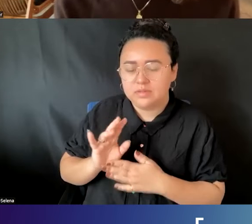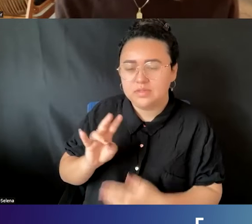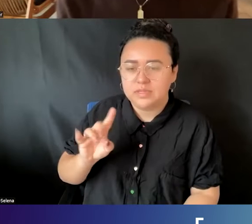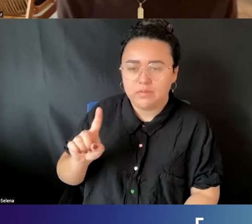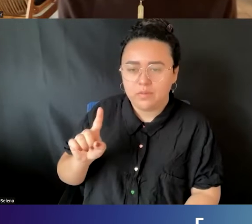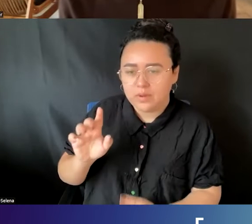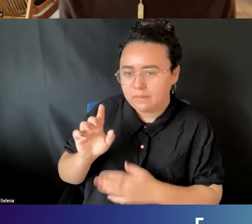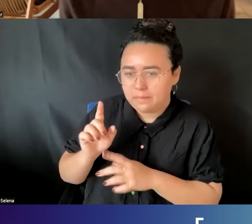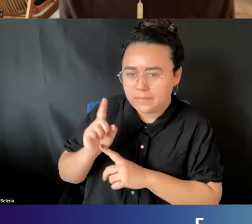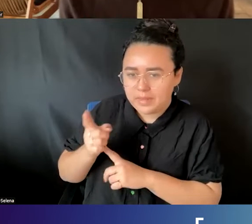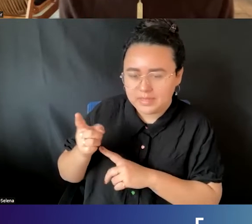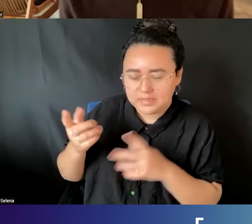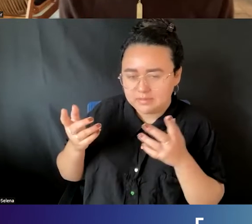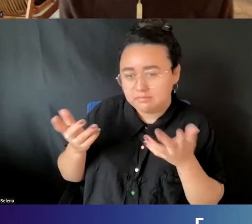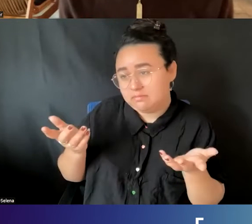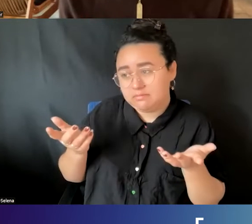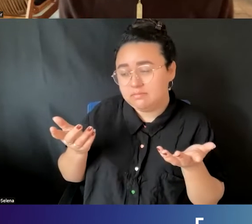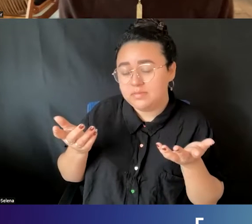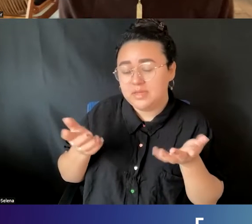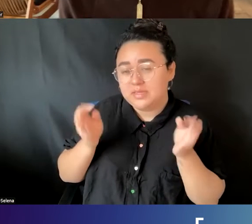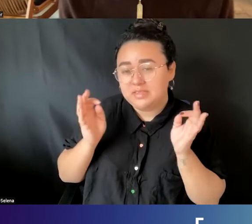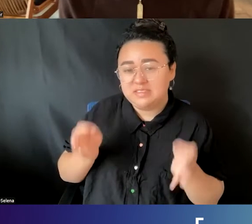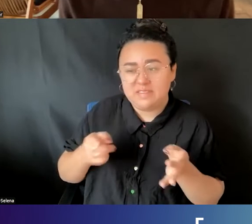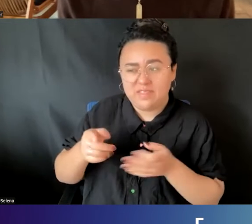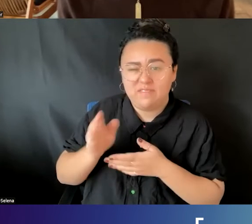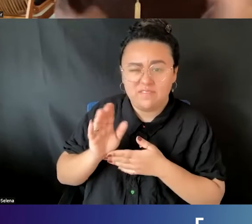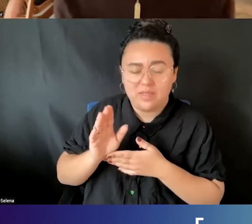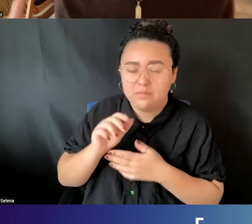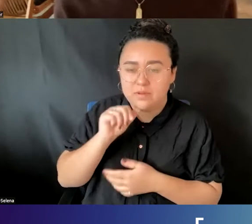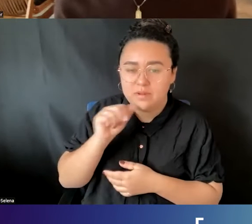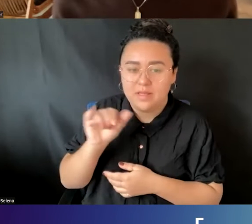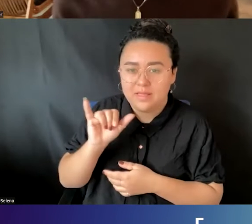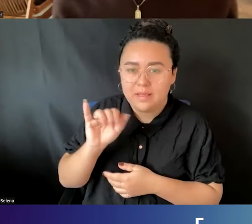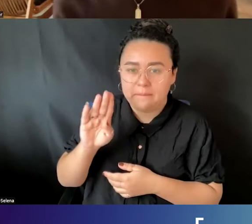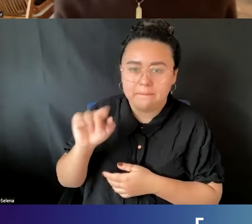It's definitely you know, it's it's not like a big commercial film.